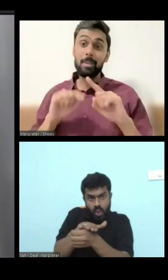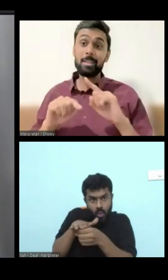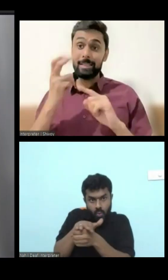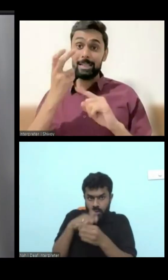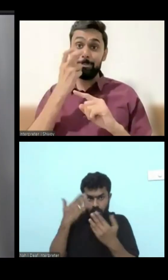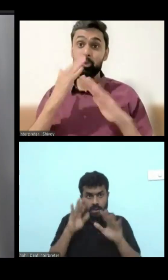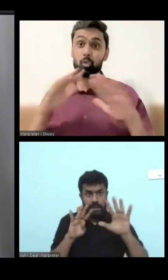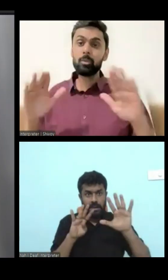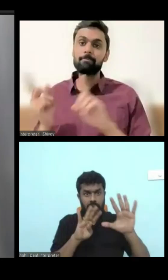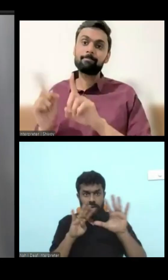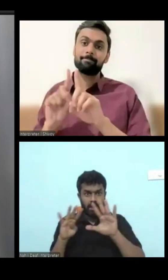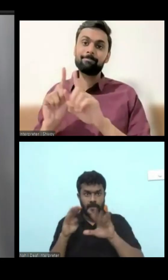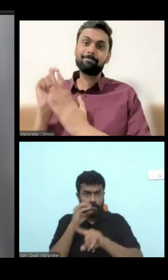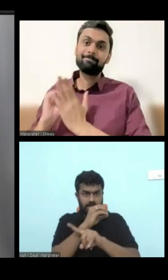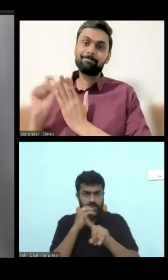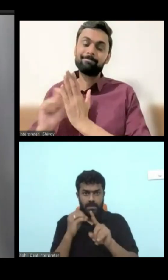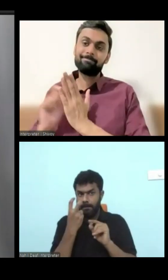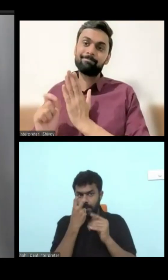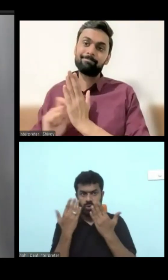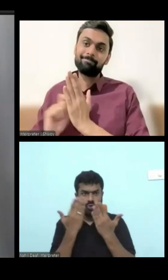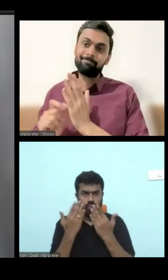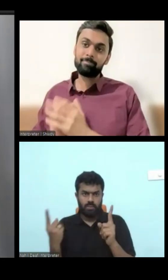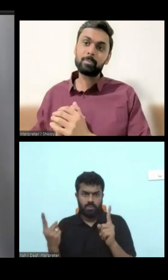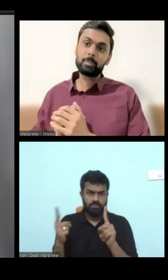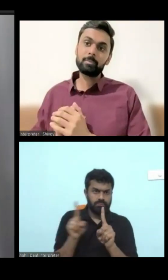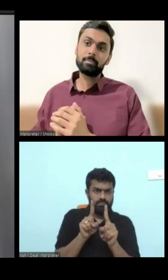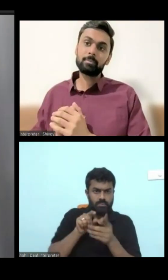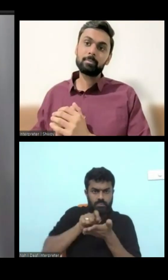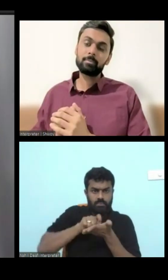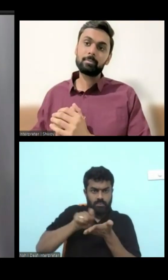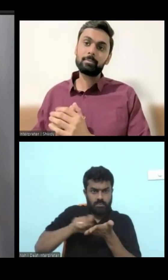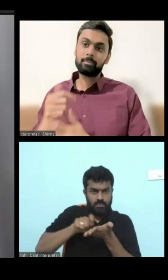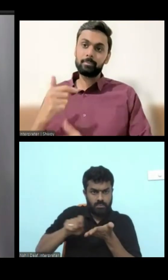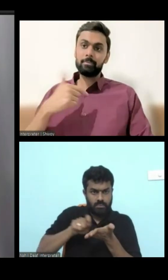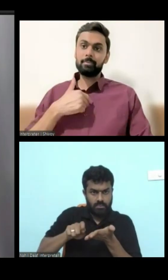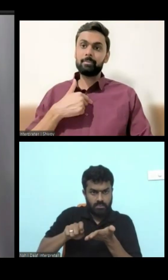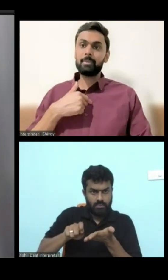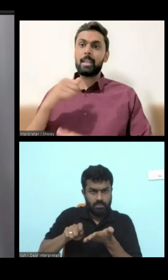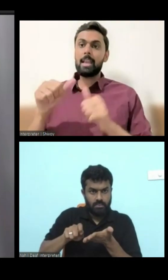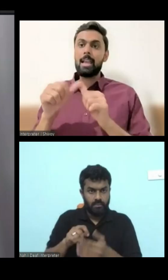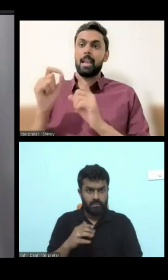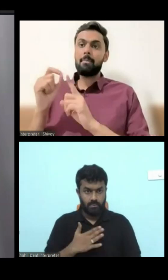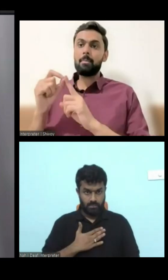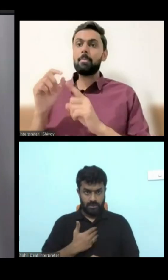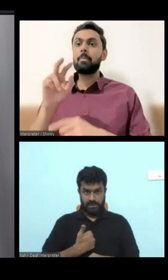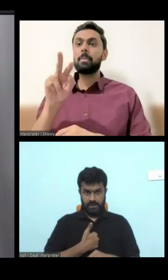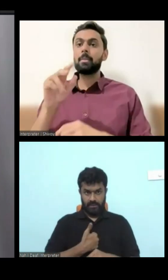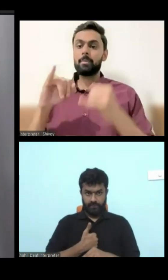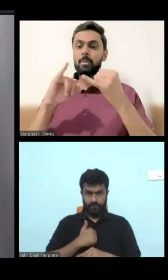Which is exactly why we built Swalekhan Typing Tutor. Swalekhan literally means writing on your own.